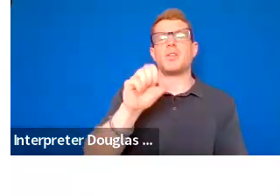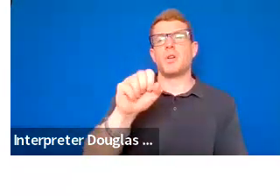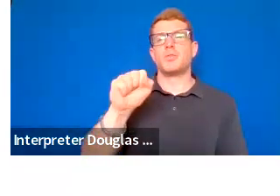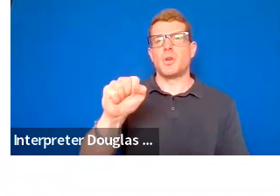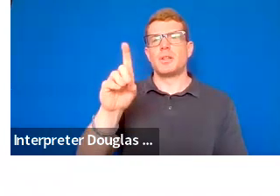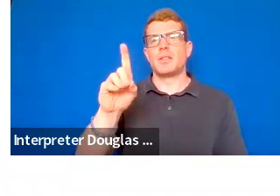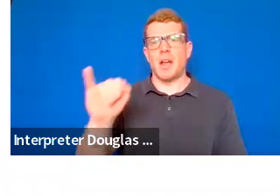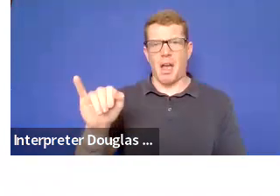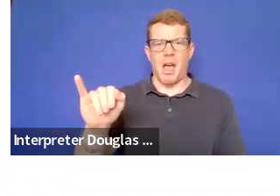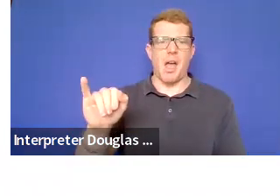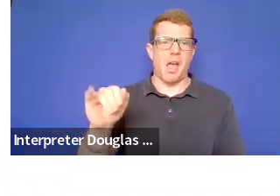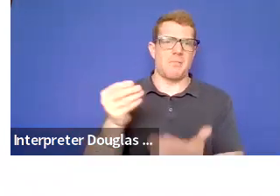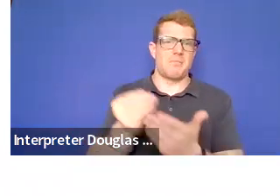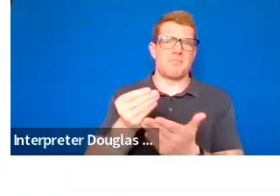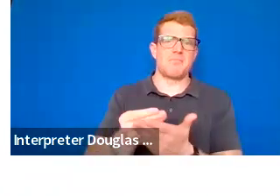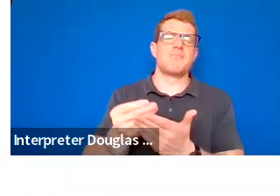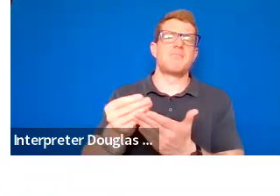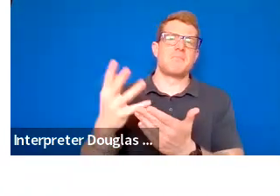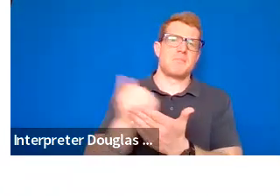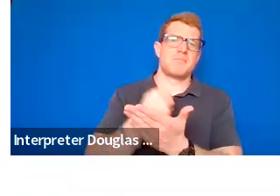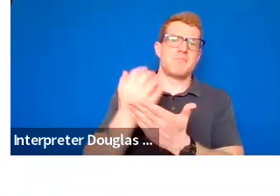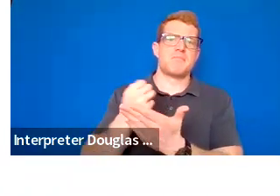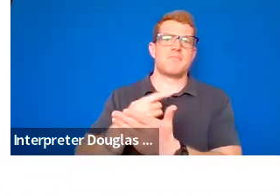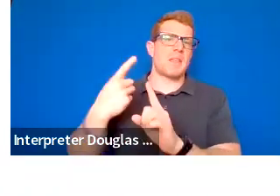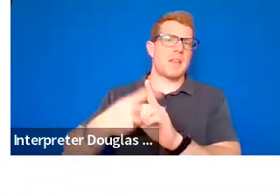He's working part time as a custodian for a local car dealership.